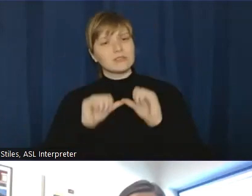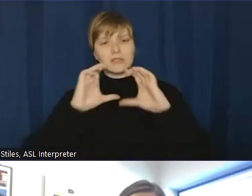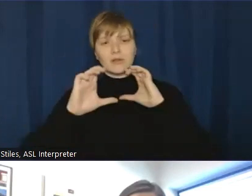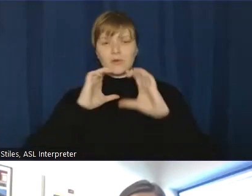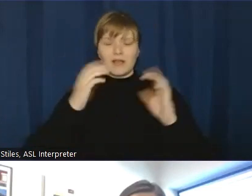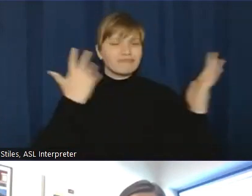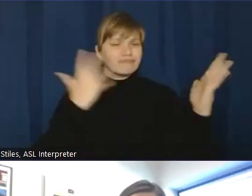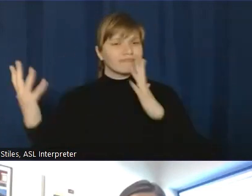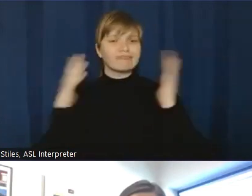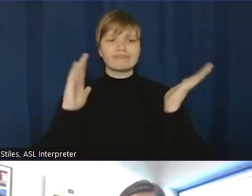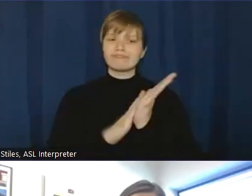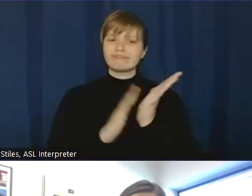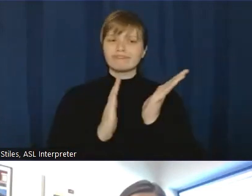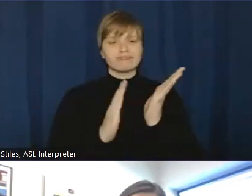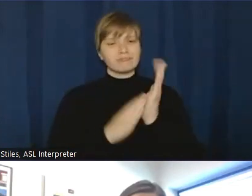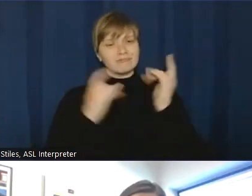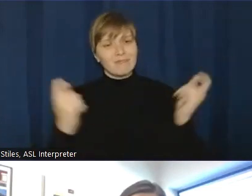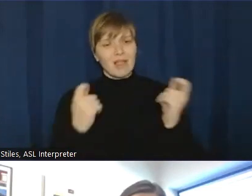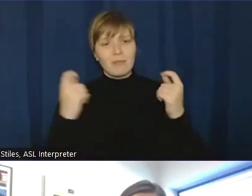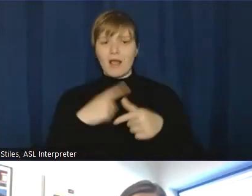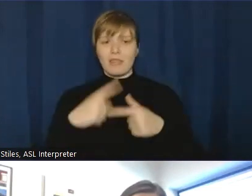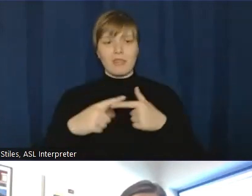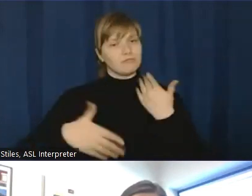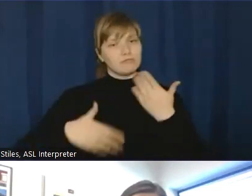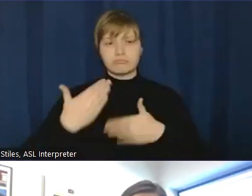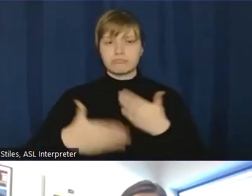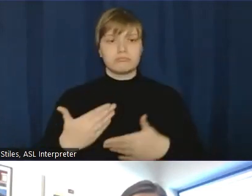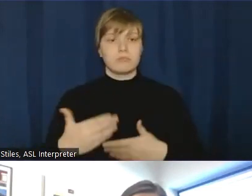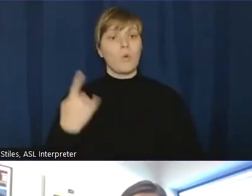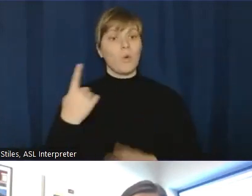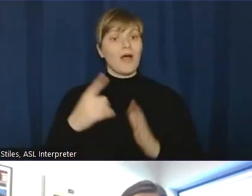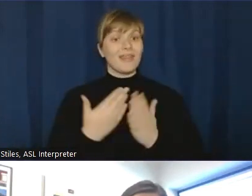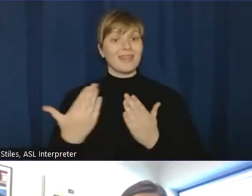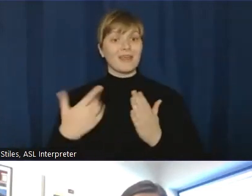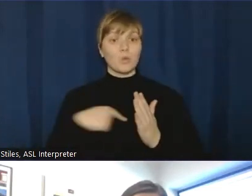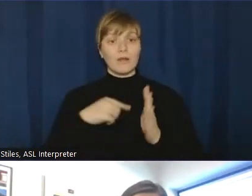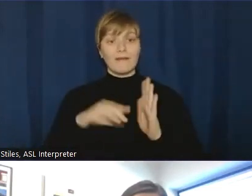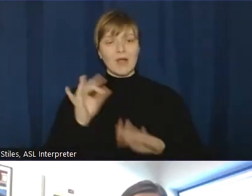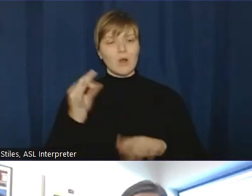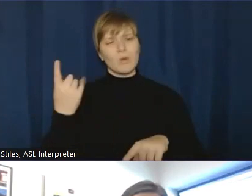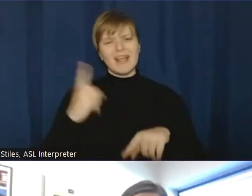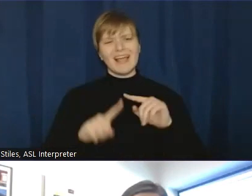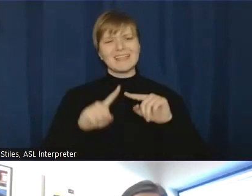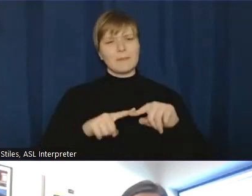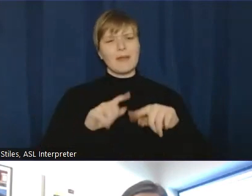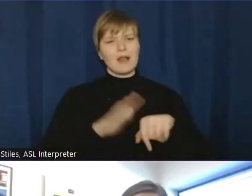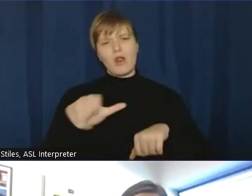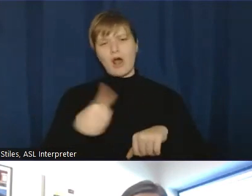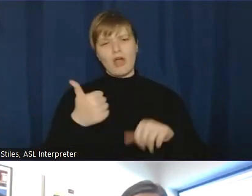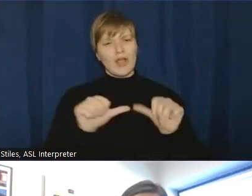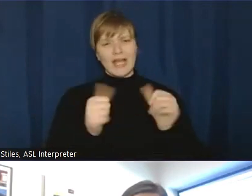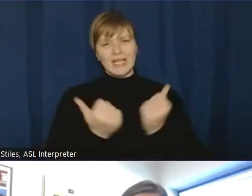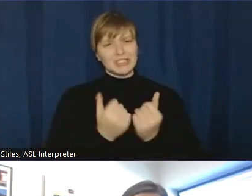One thing we found is that we couldn’t depend on other agencies to do it for us. This very small city said,